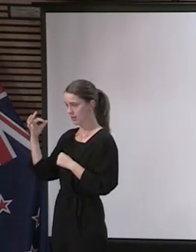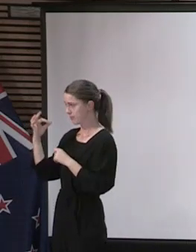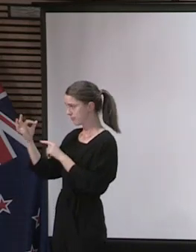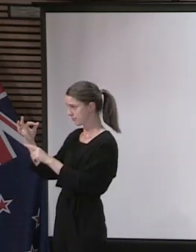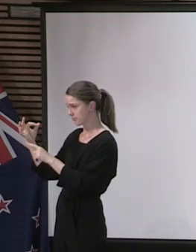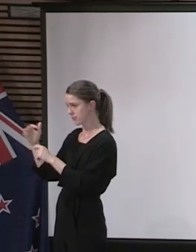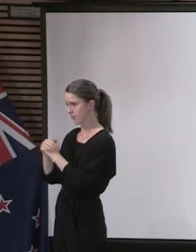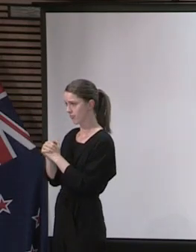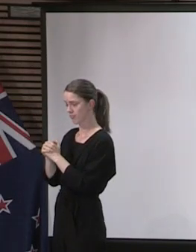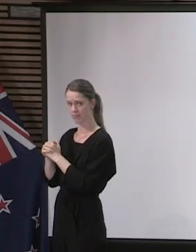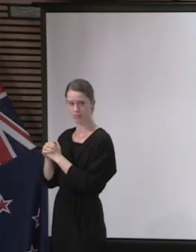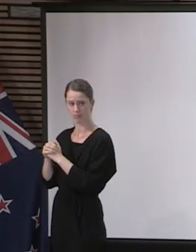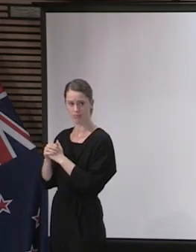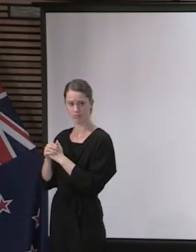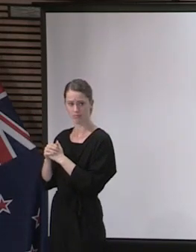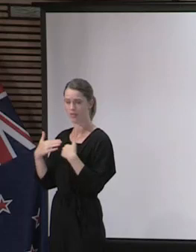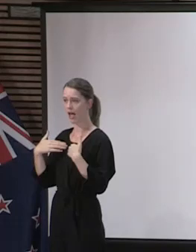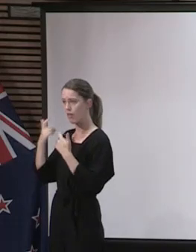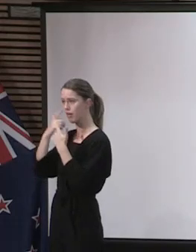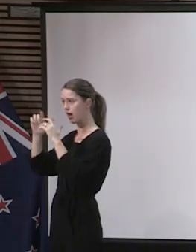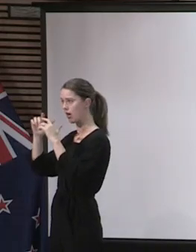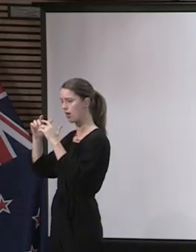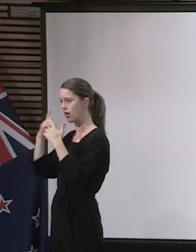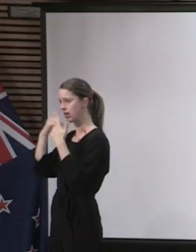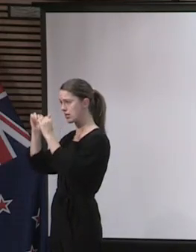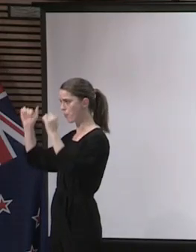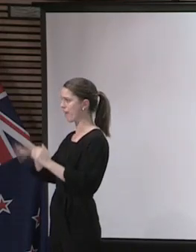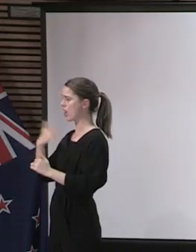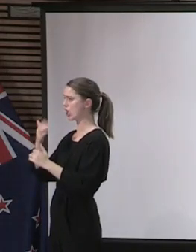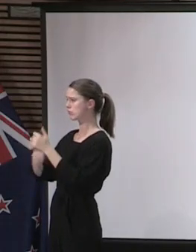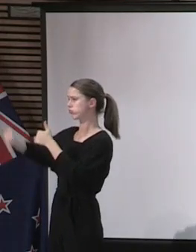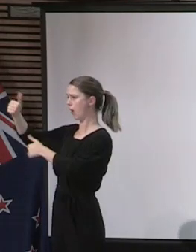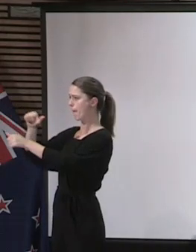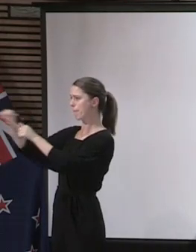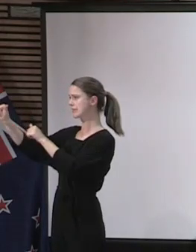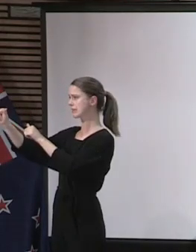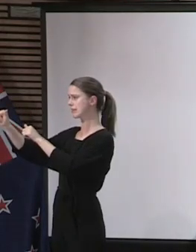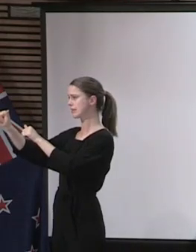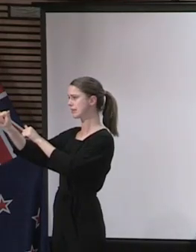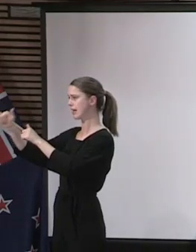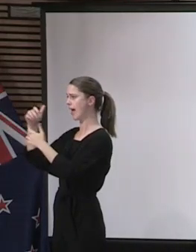to go back to lockdown. Just on the healthcare system, is that